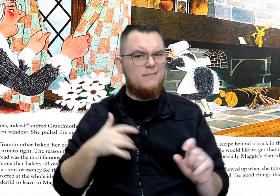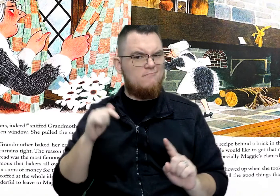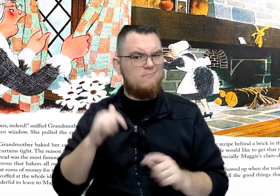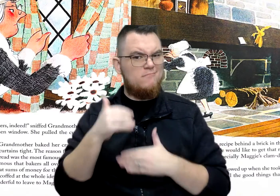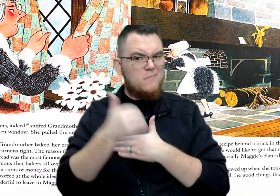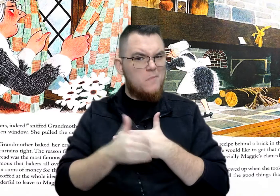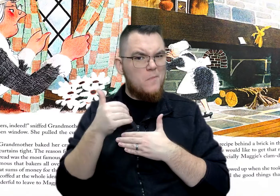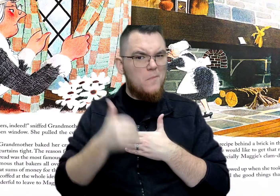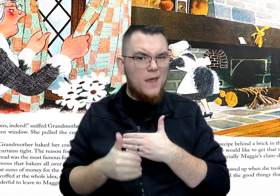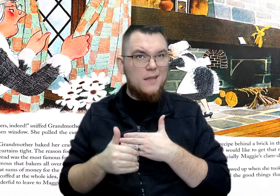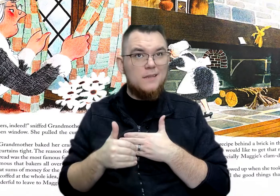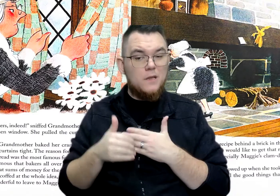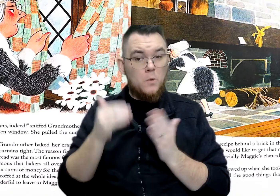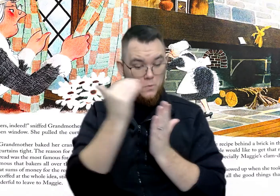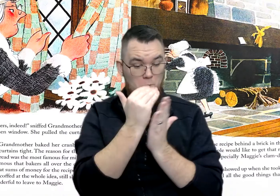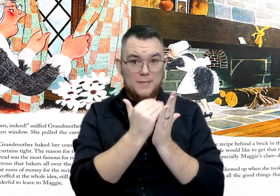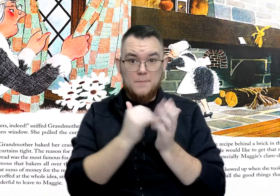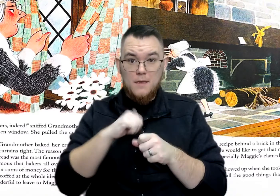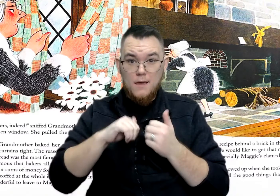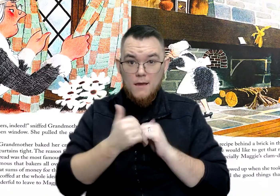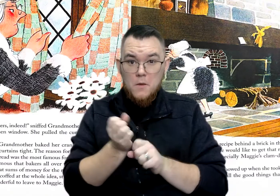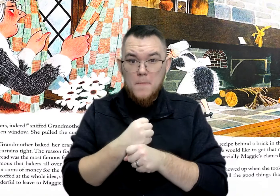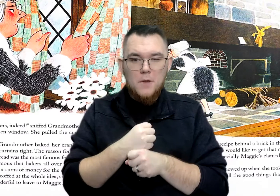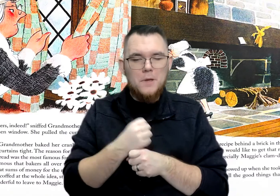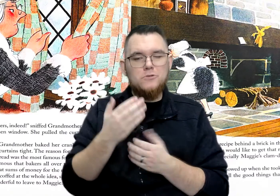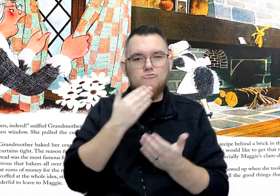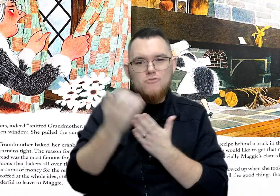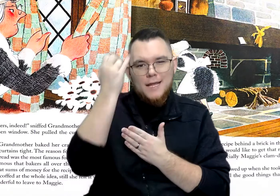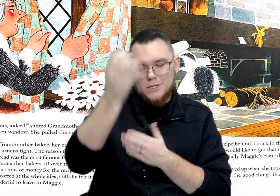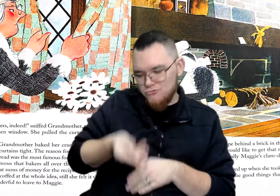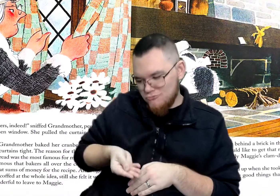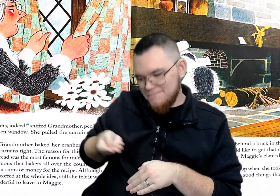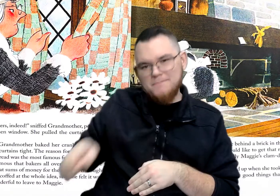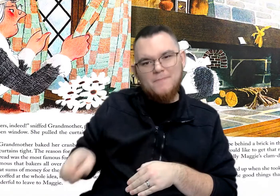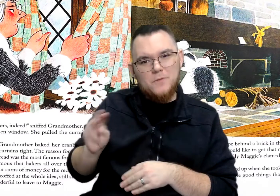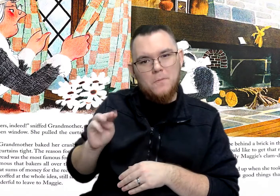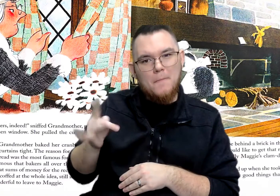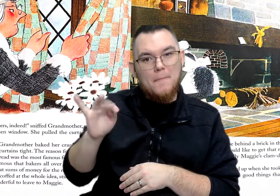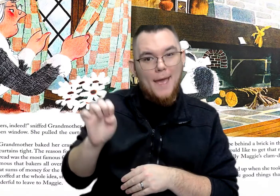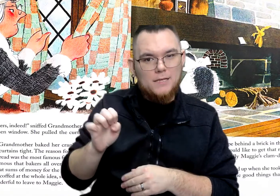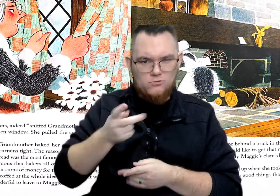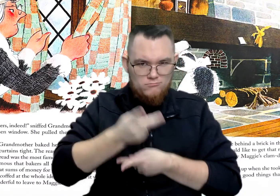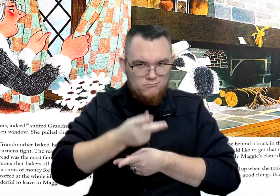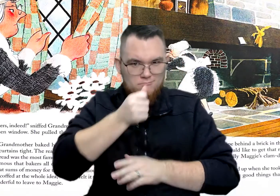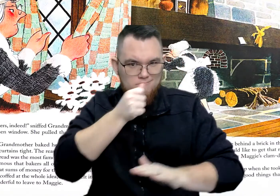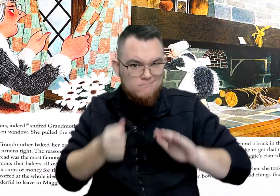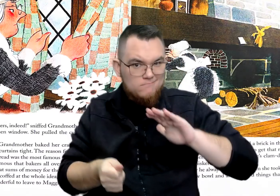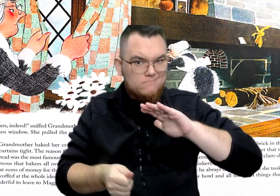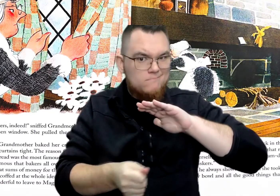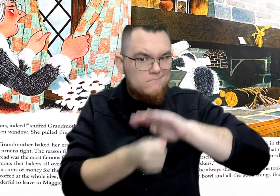to leave to Maggie. She carefully hid the recipe behind a brick in the fireplace.